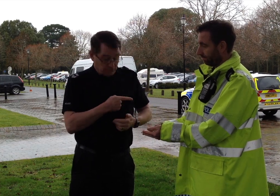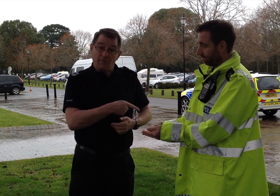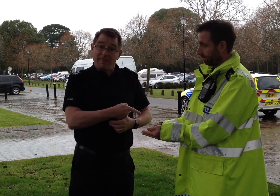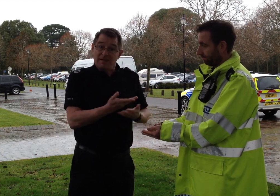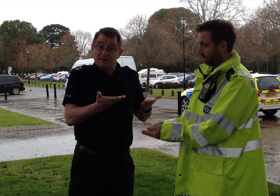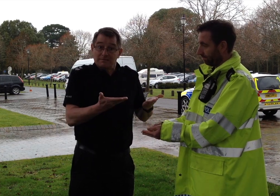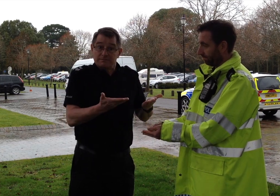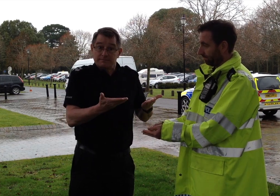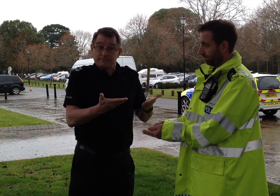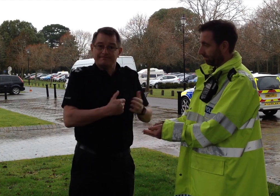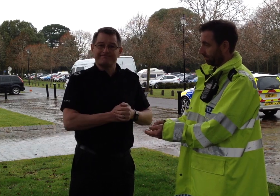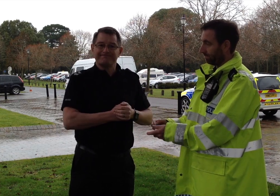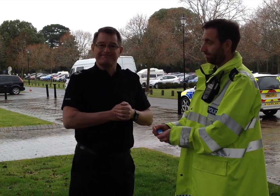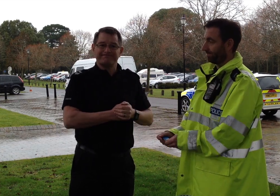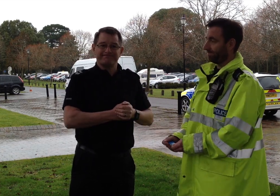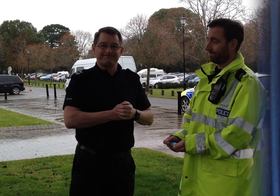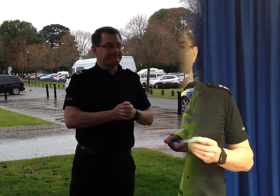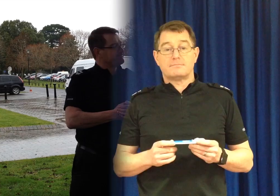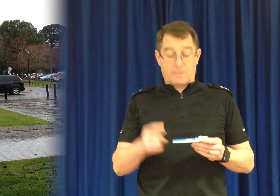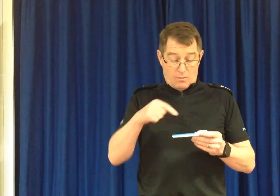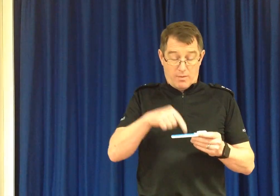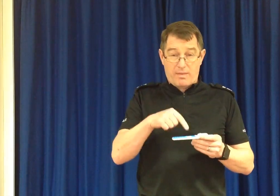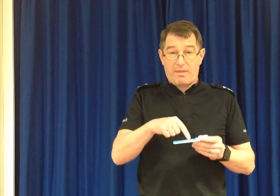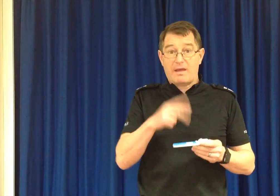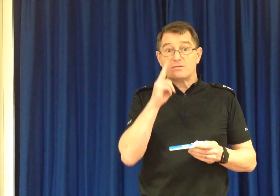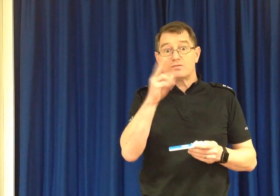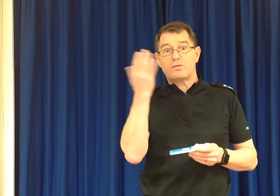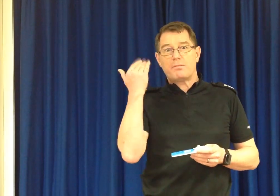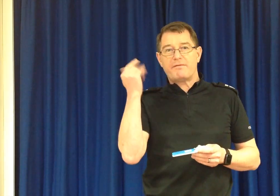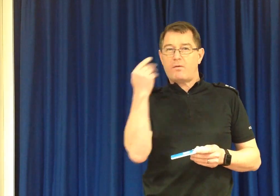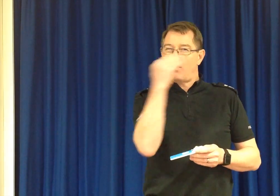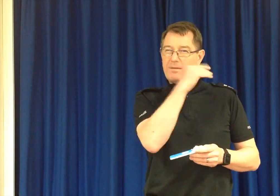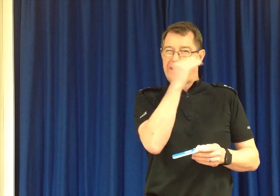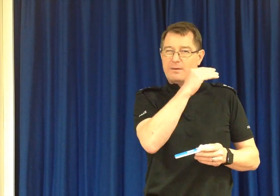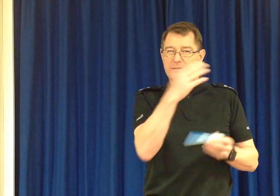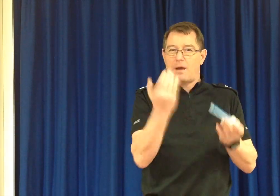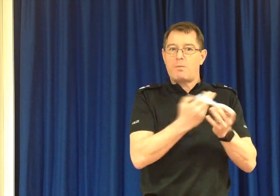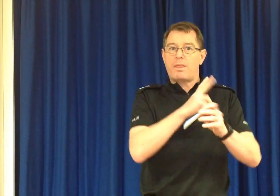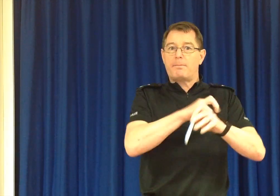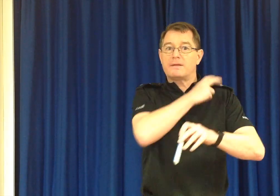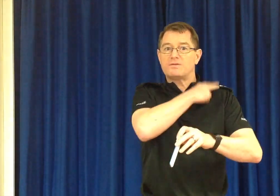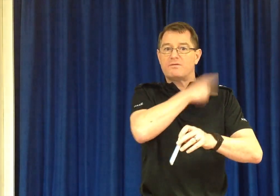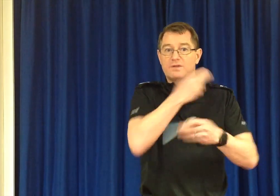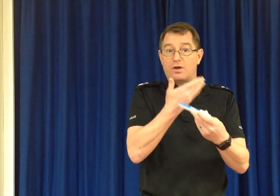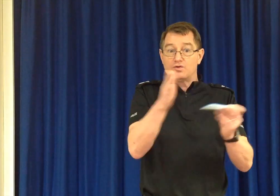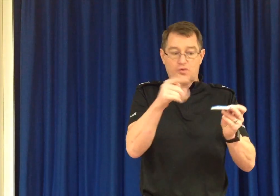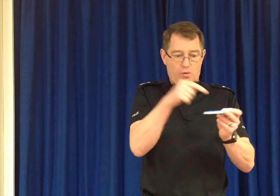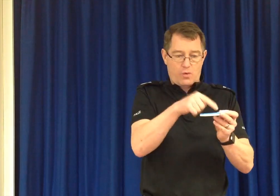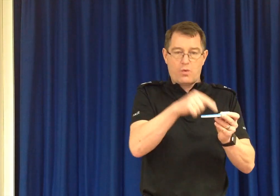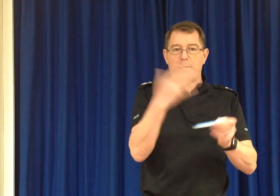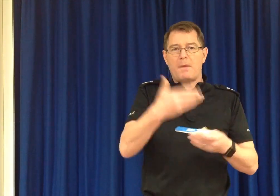That's it. Here's the test, you saw outside with the police officer